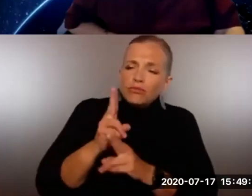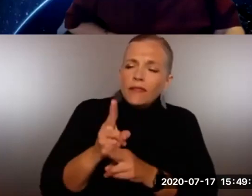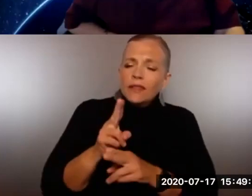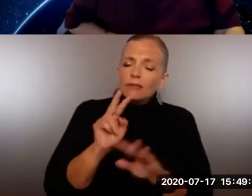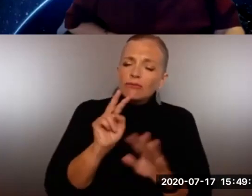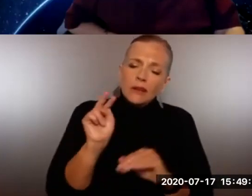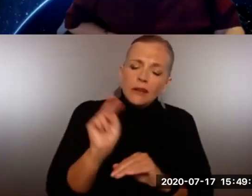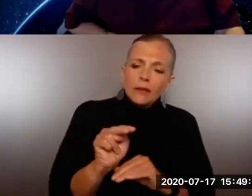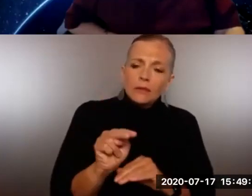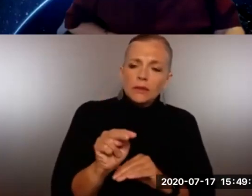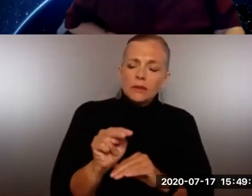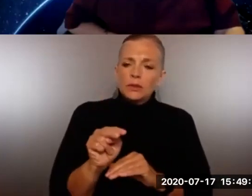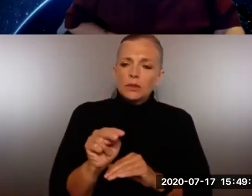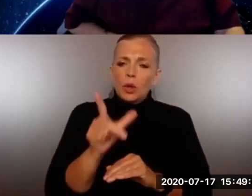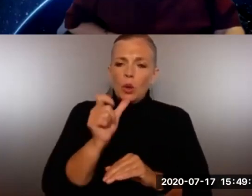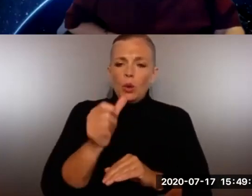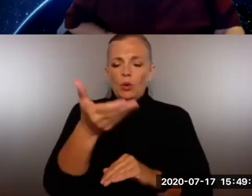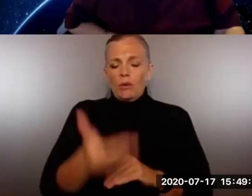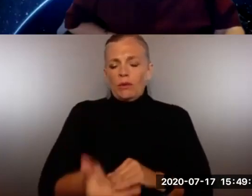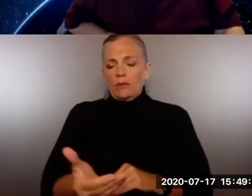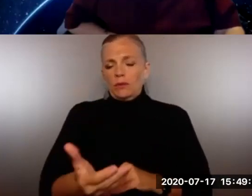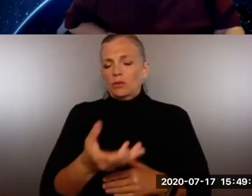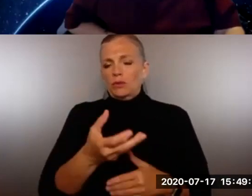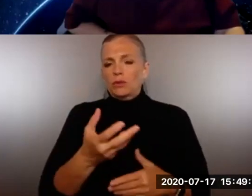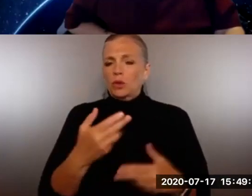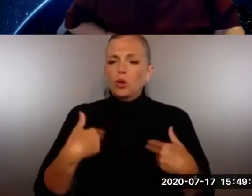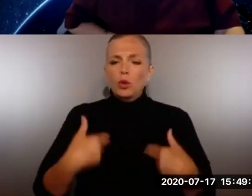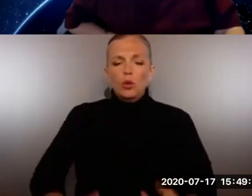she truly is, what makes her tick, what